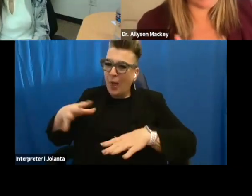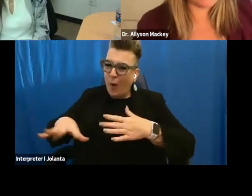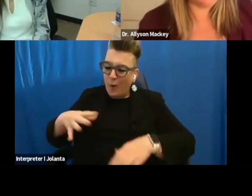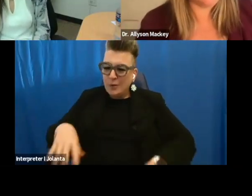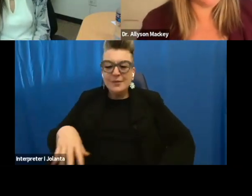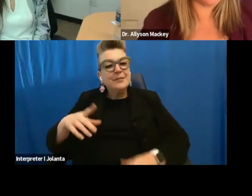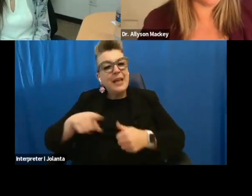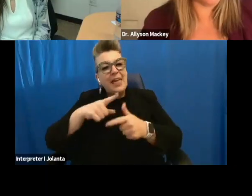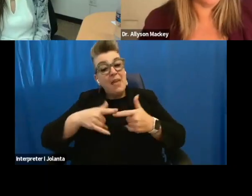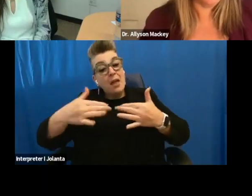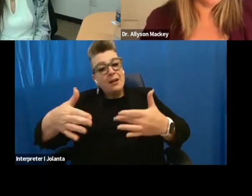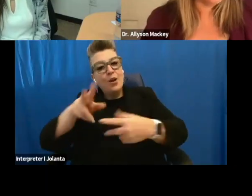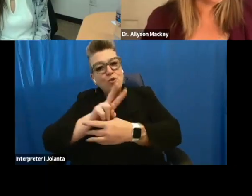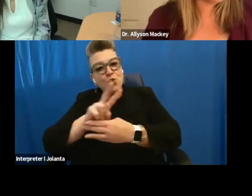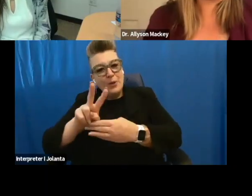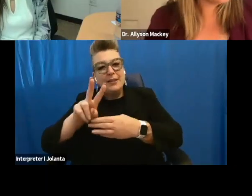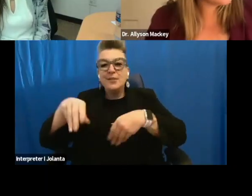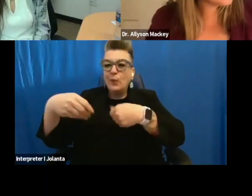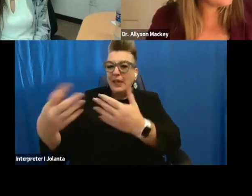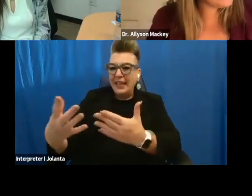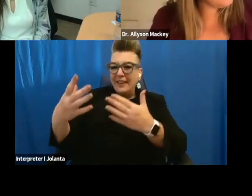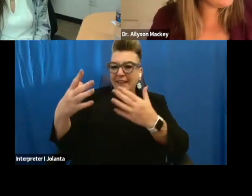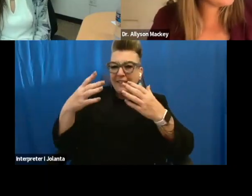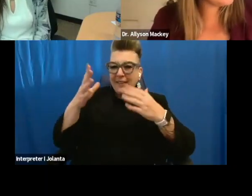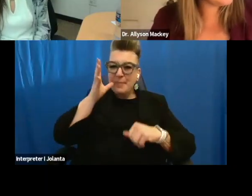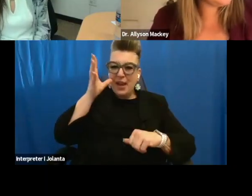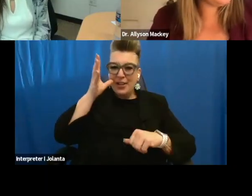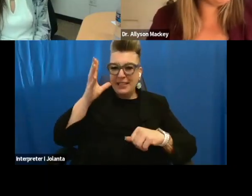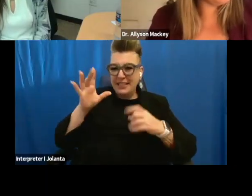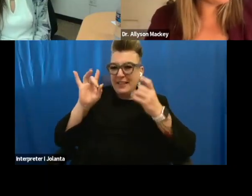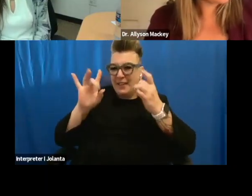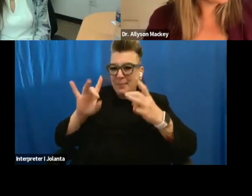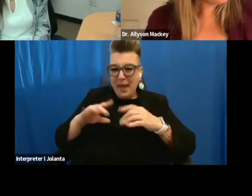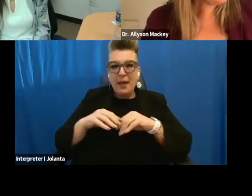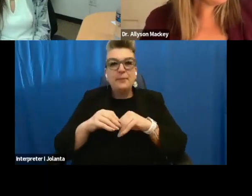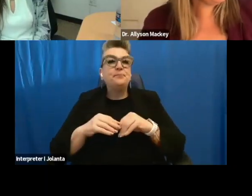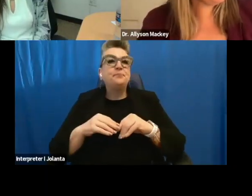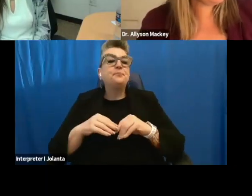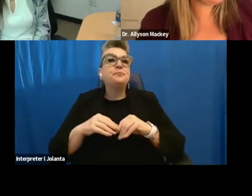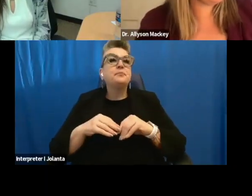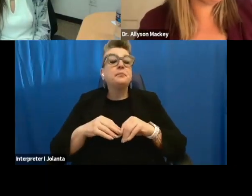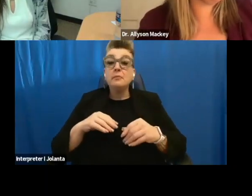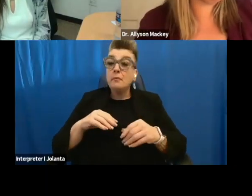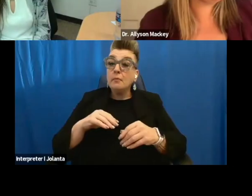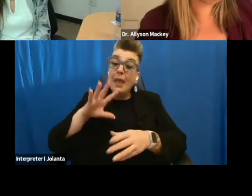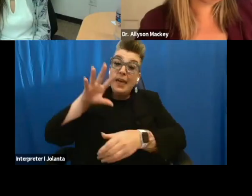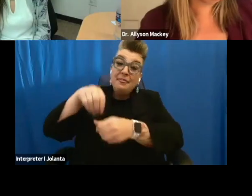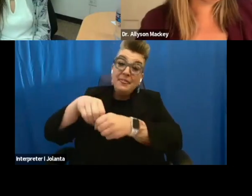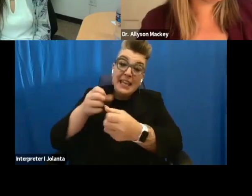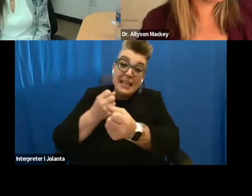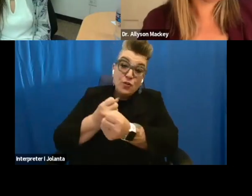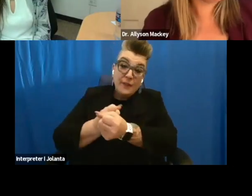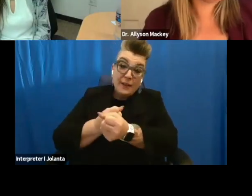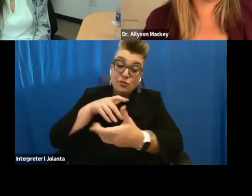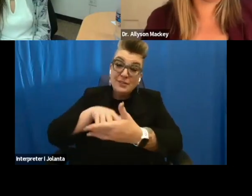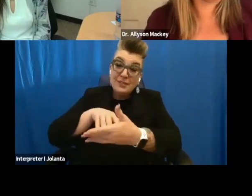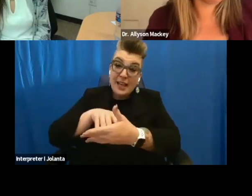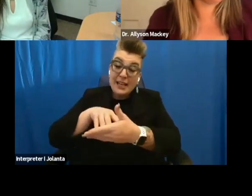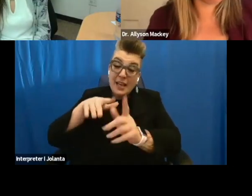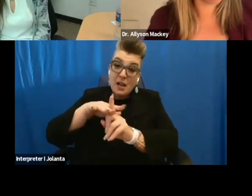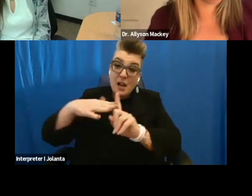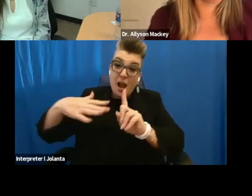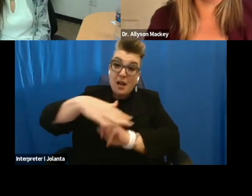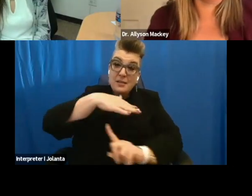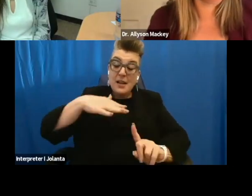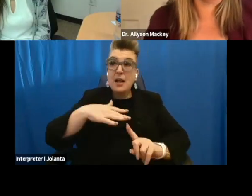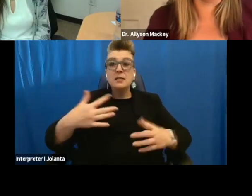feedback um in the context of the intervention study we have because these families are very